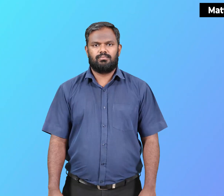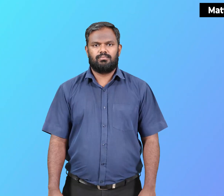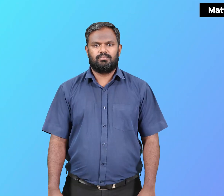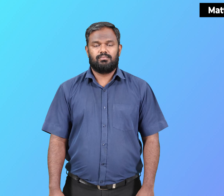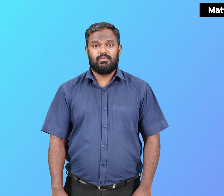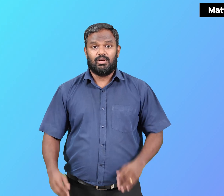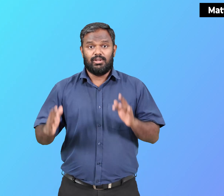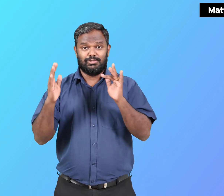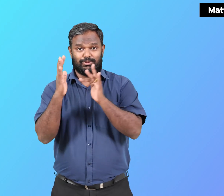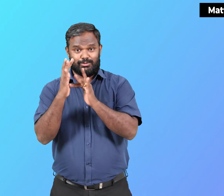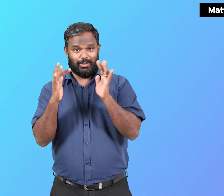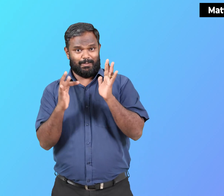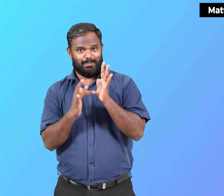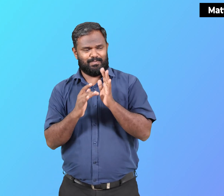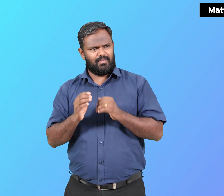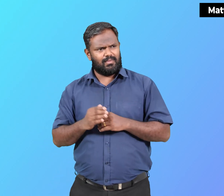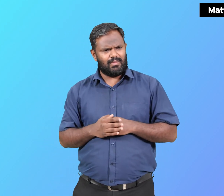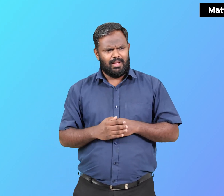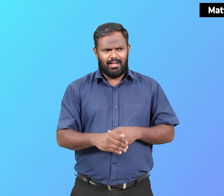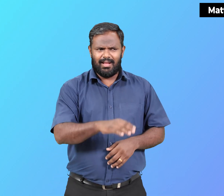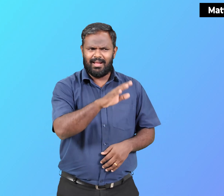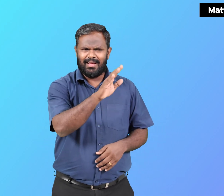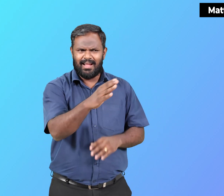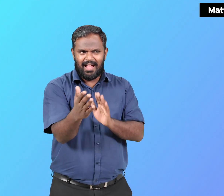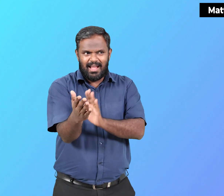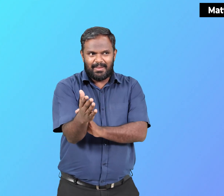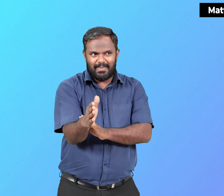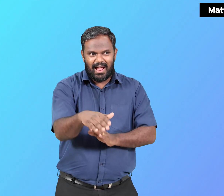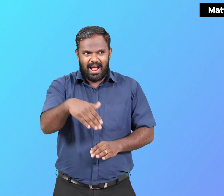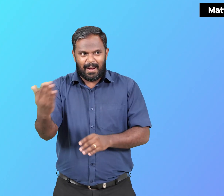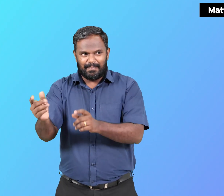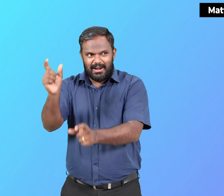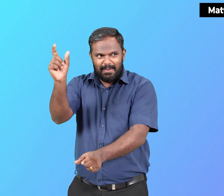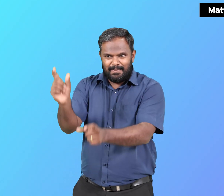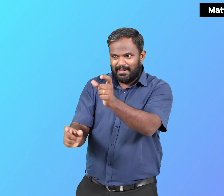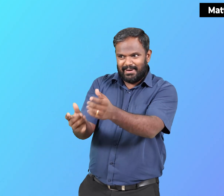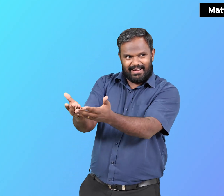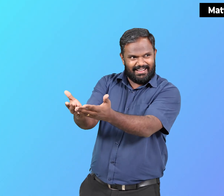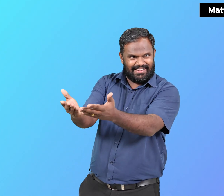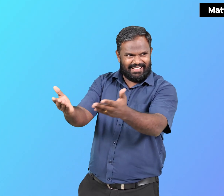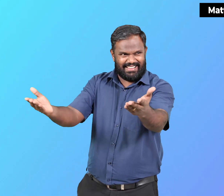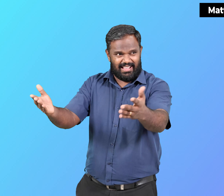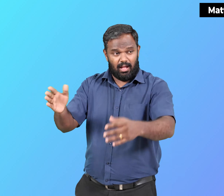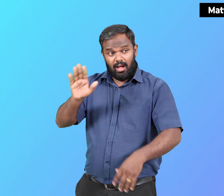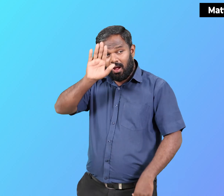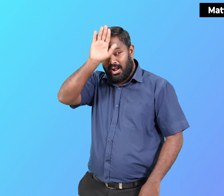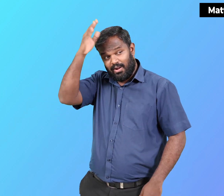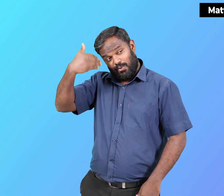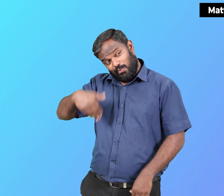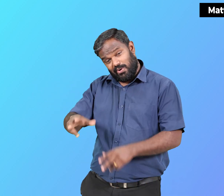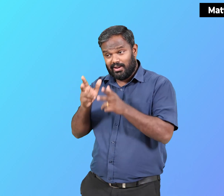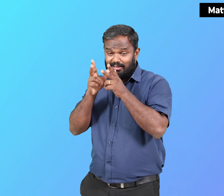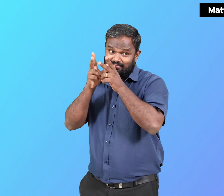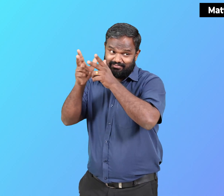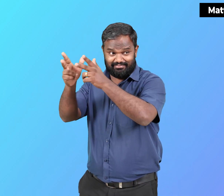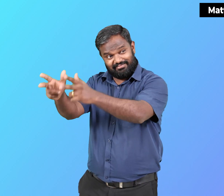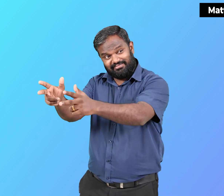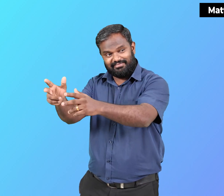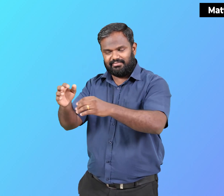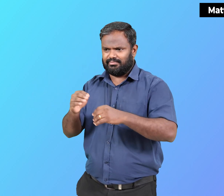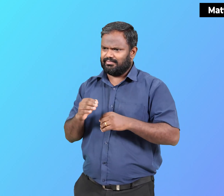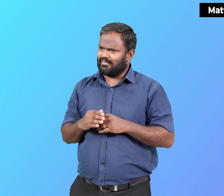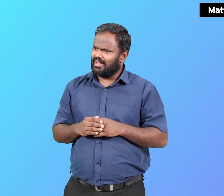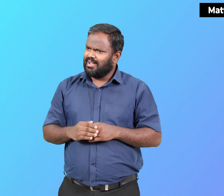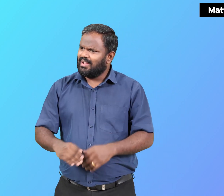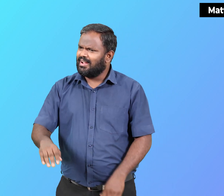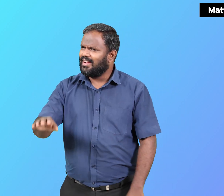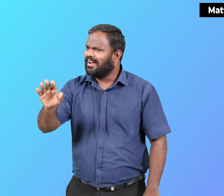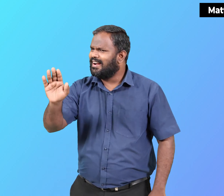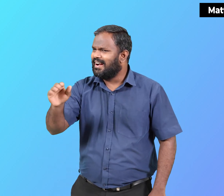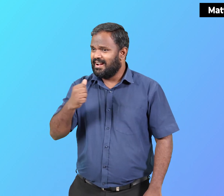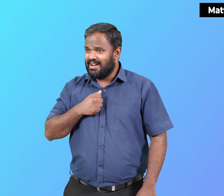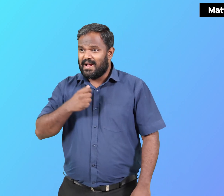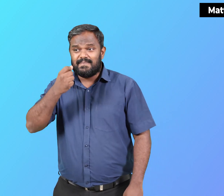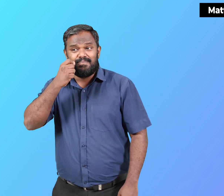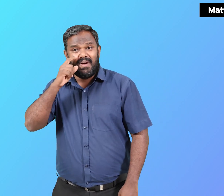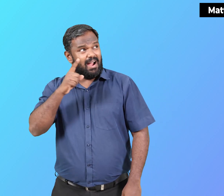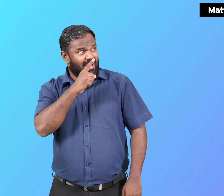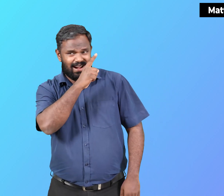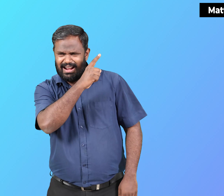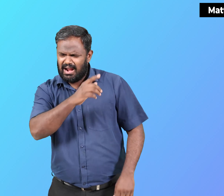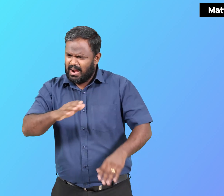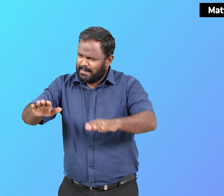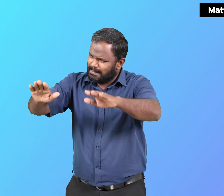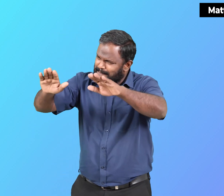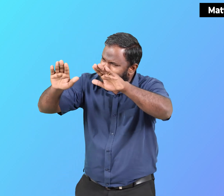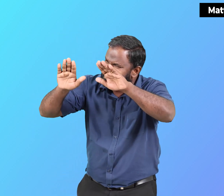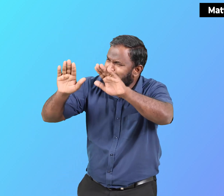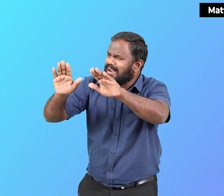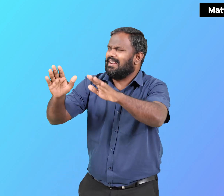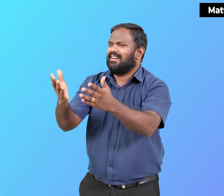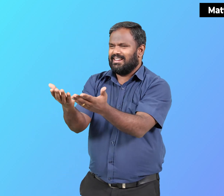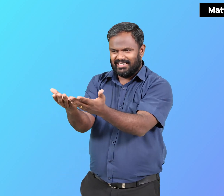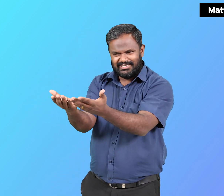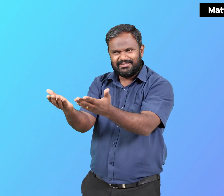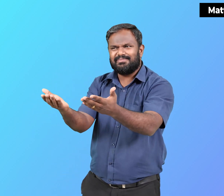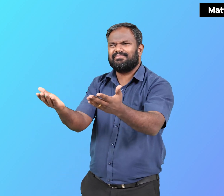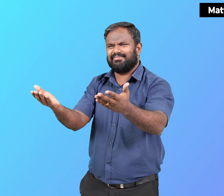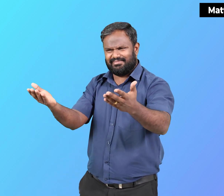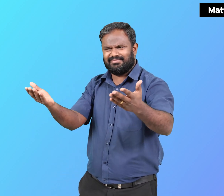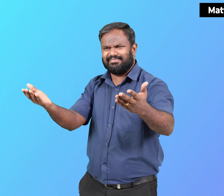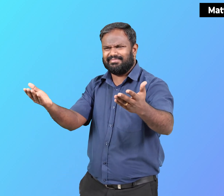“Then the king will say to the godly people on his right, ‘Come, my Father has great blessings for you.